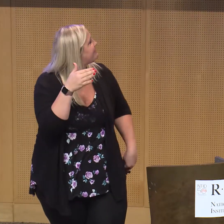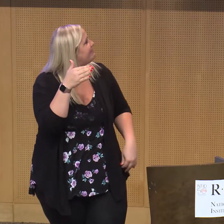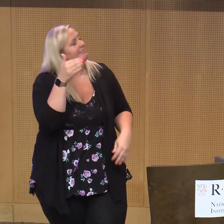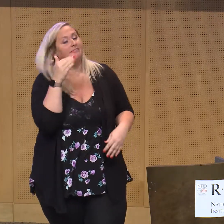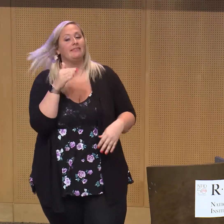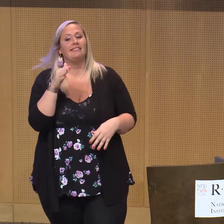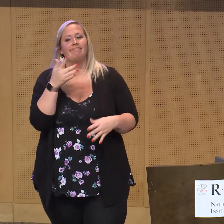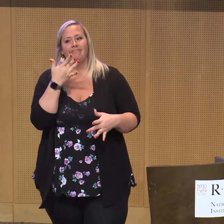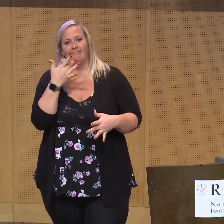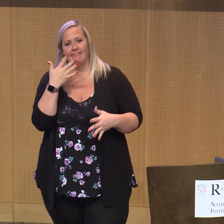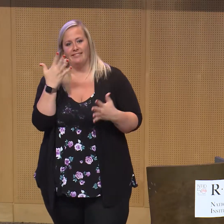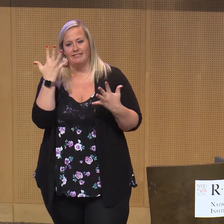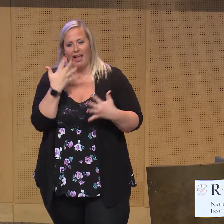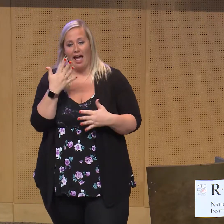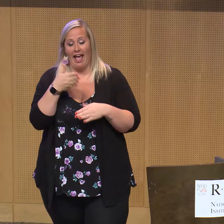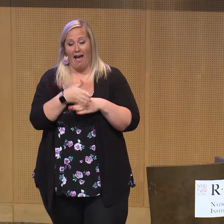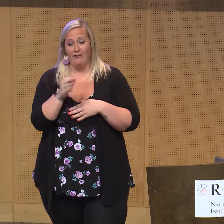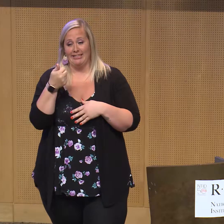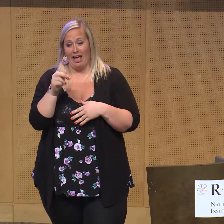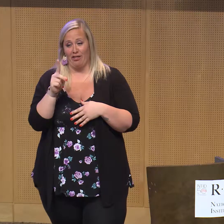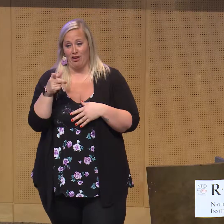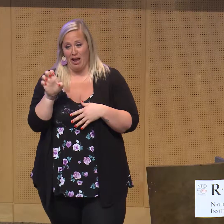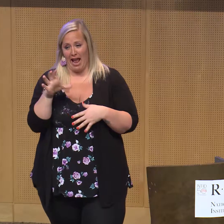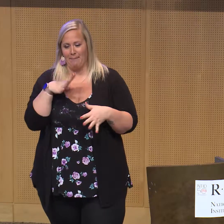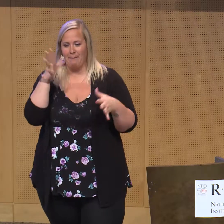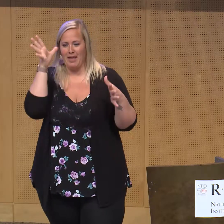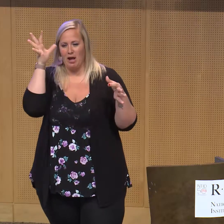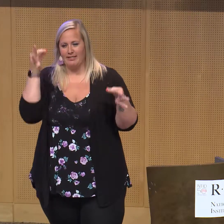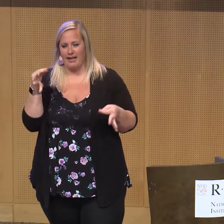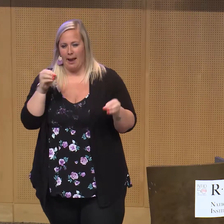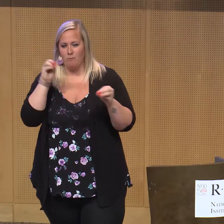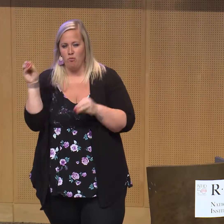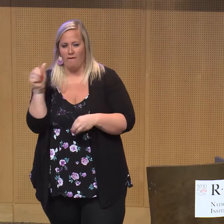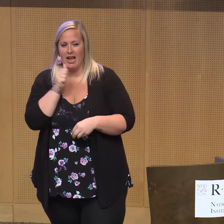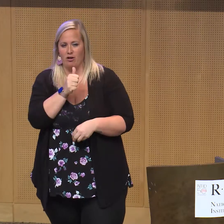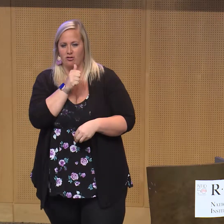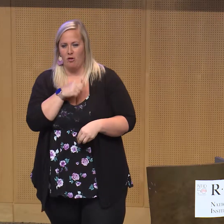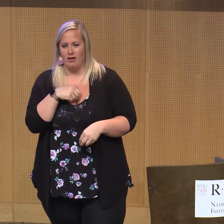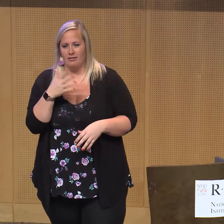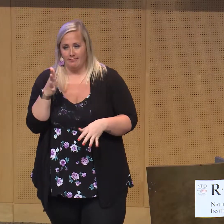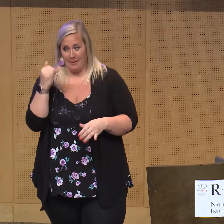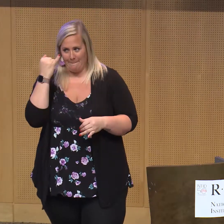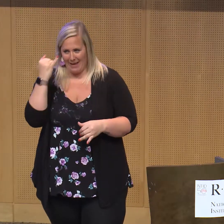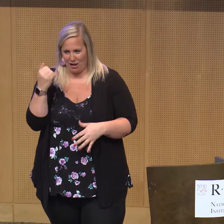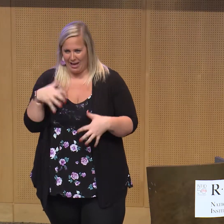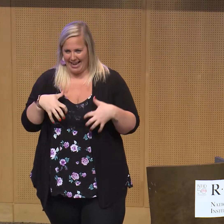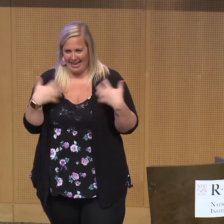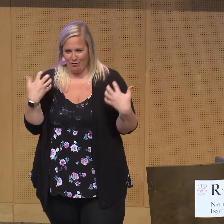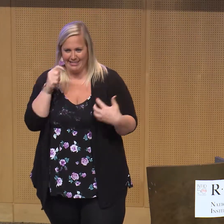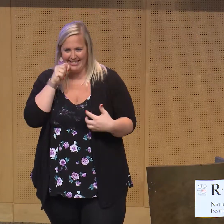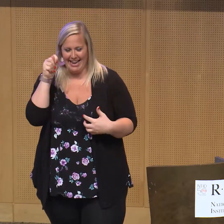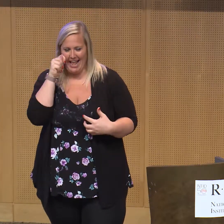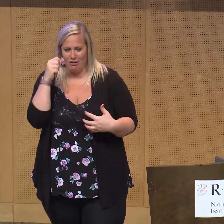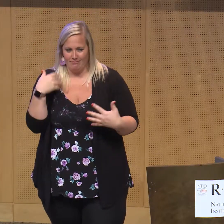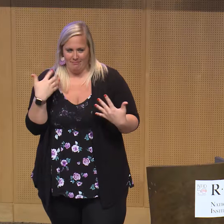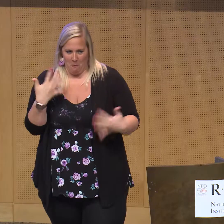I was more outgoing and less shy and didn't mind signing in public and really found my self-identity.